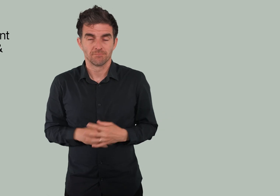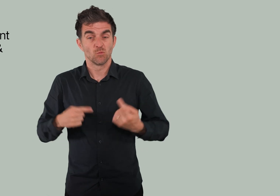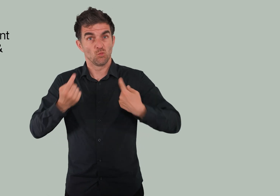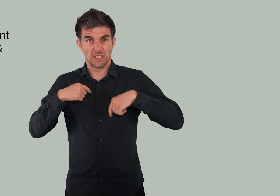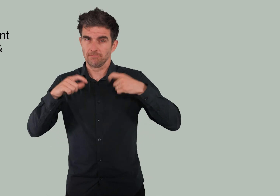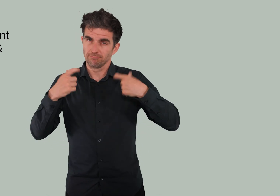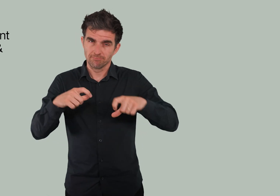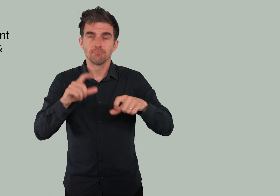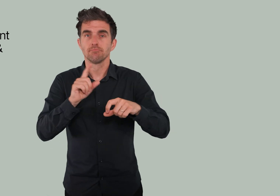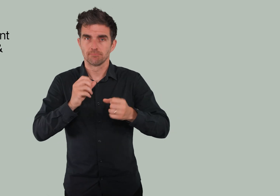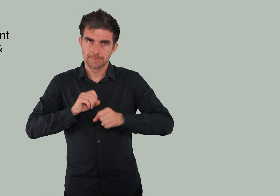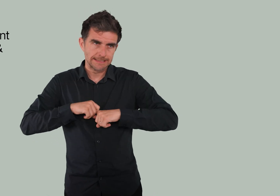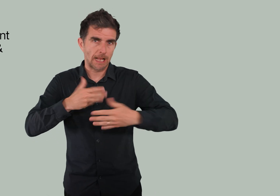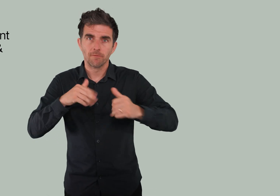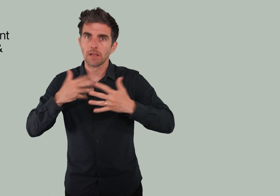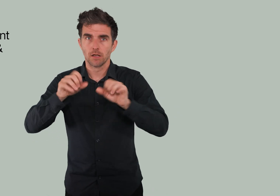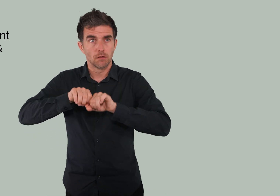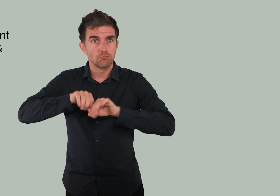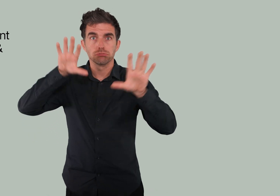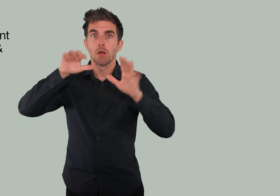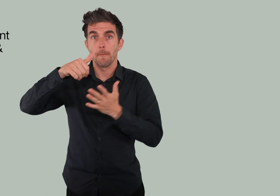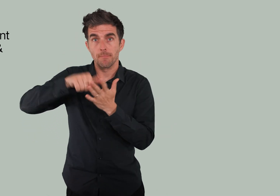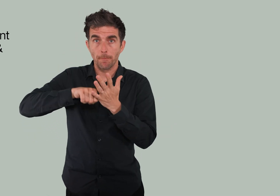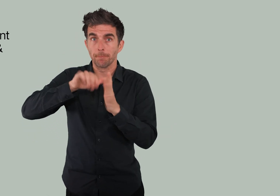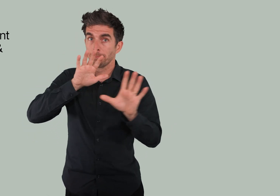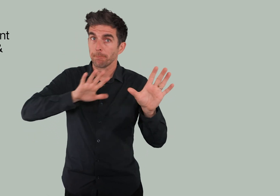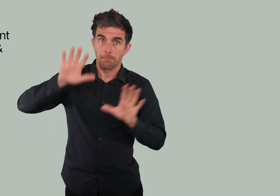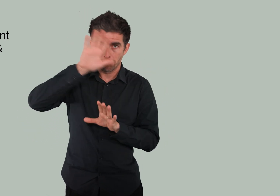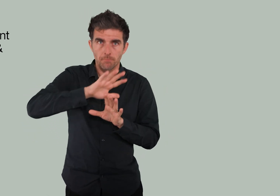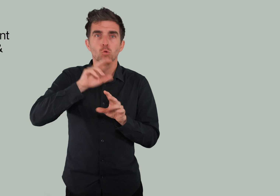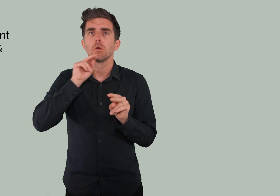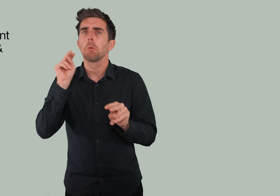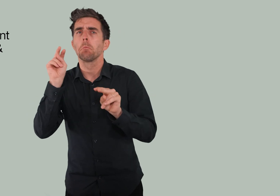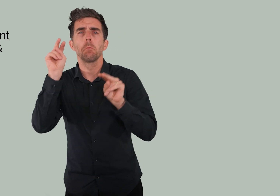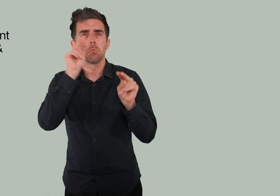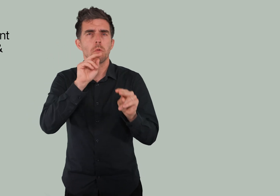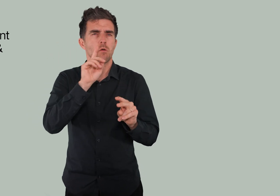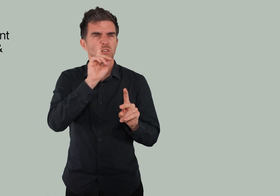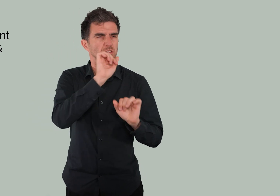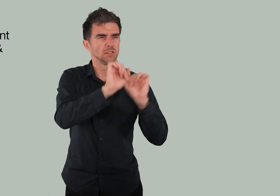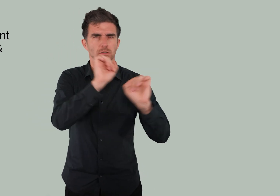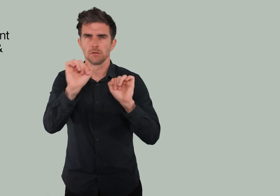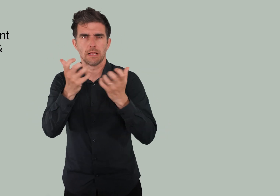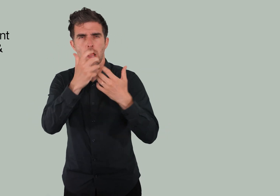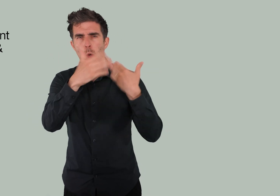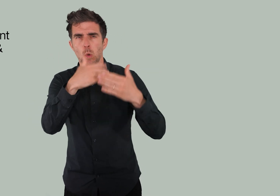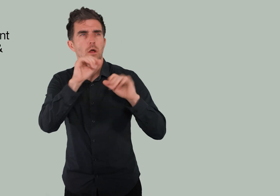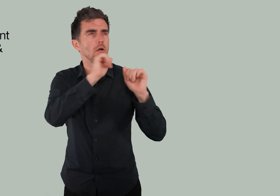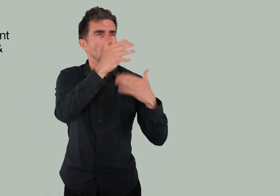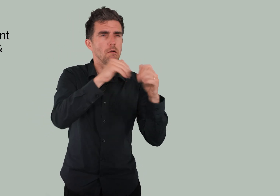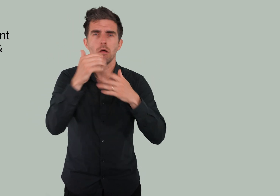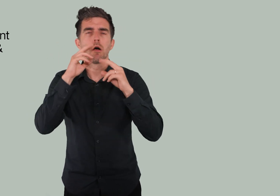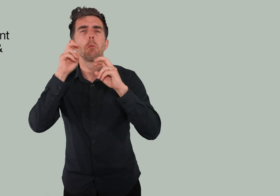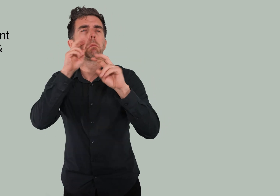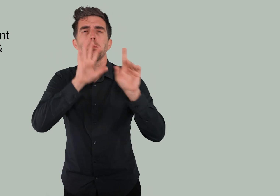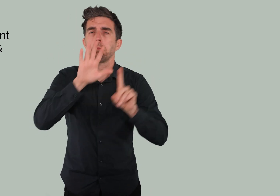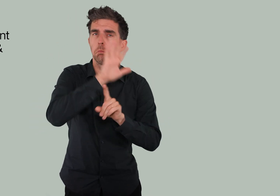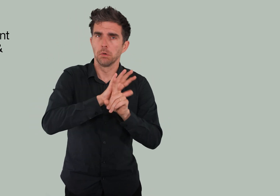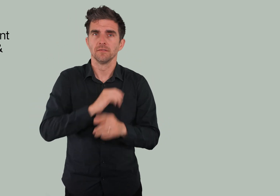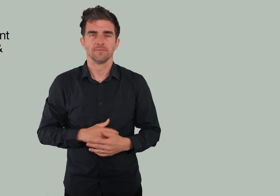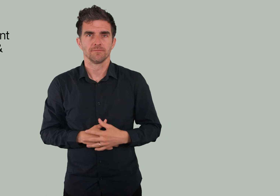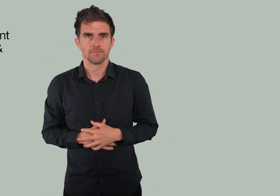6.76 We continue to deliver a rolling programme of behavioural insight studies.